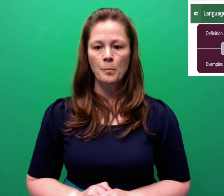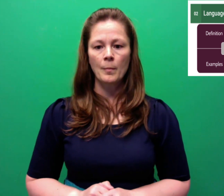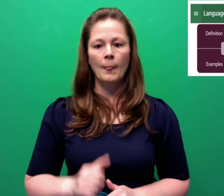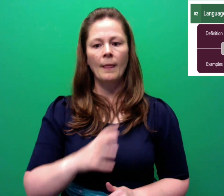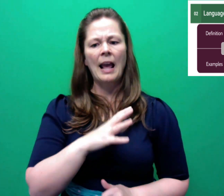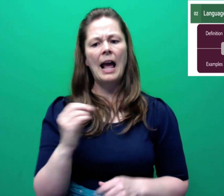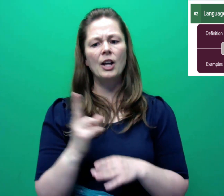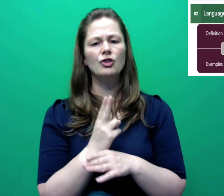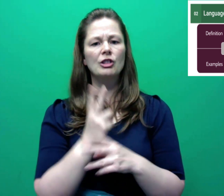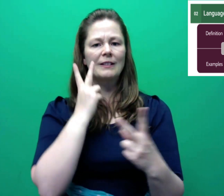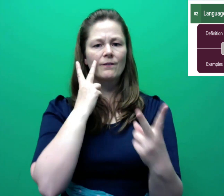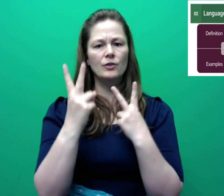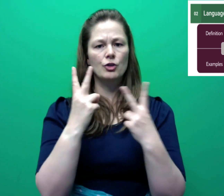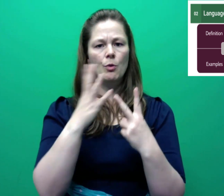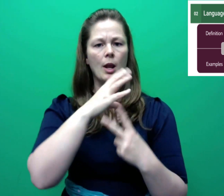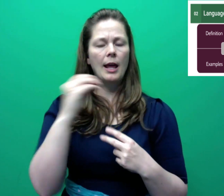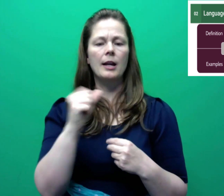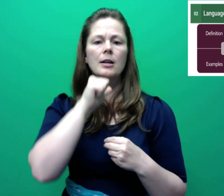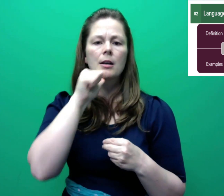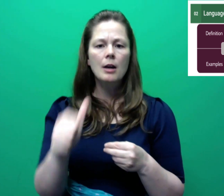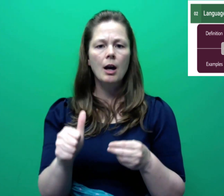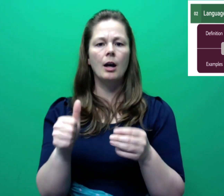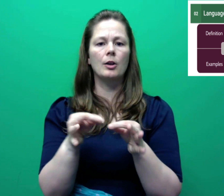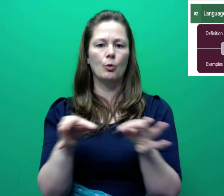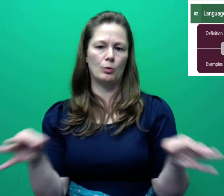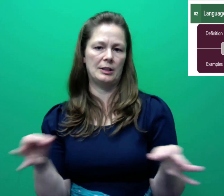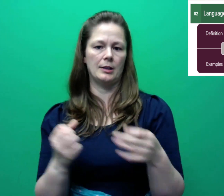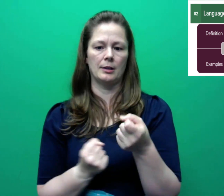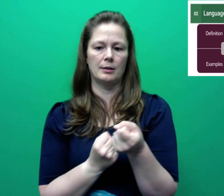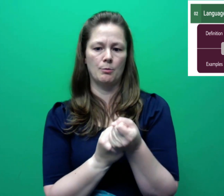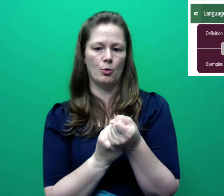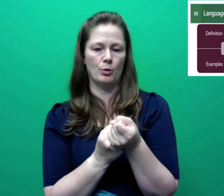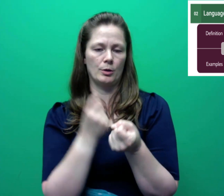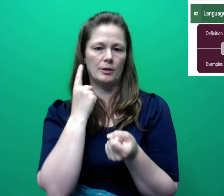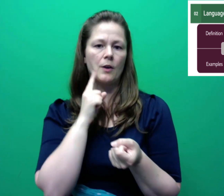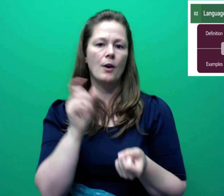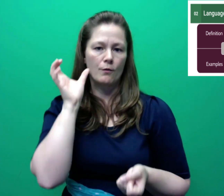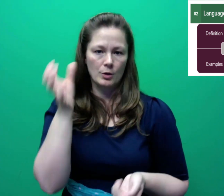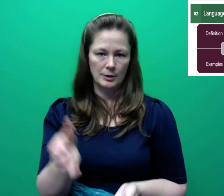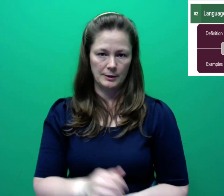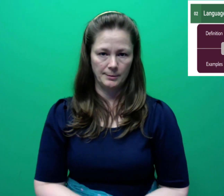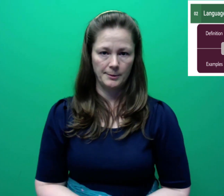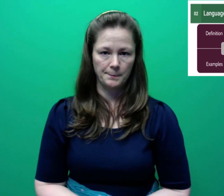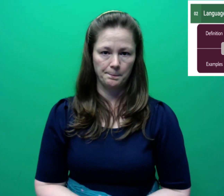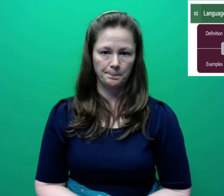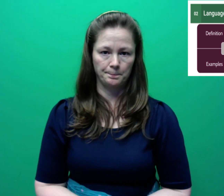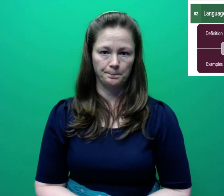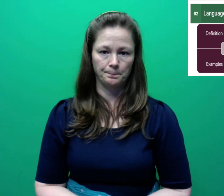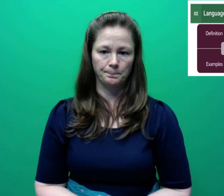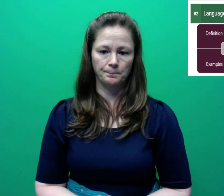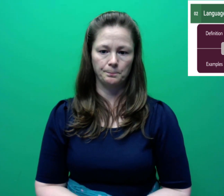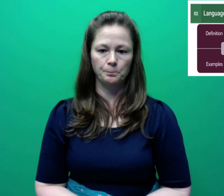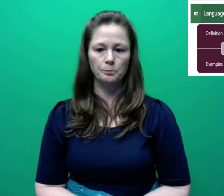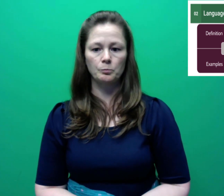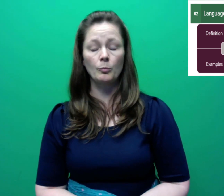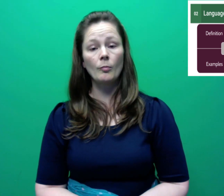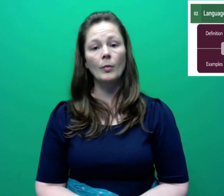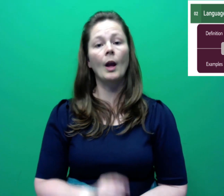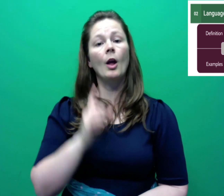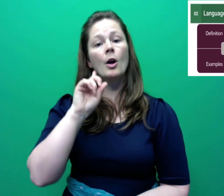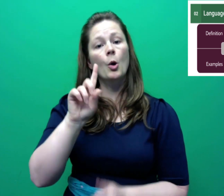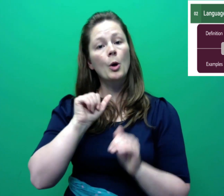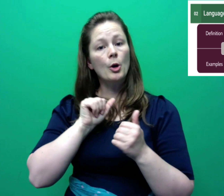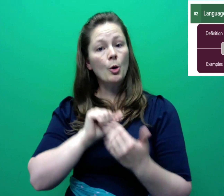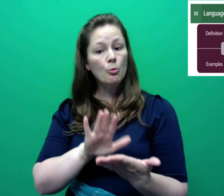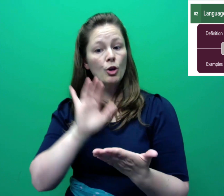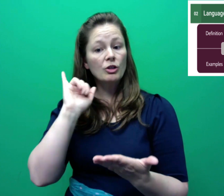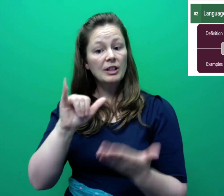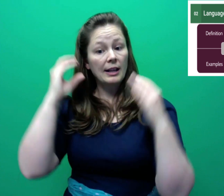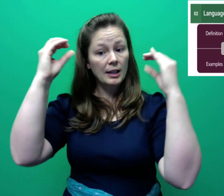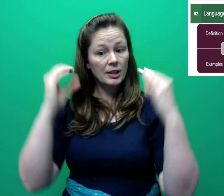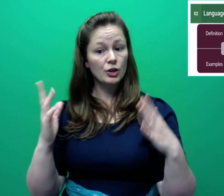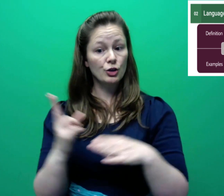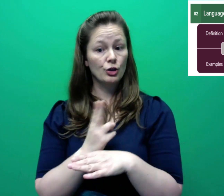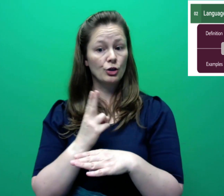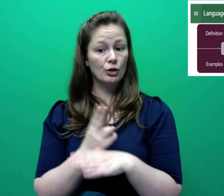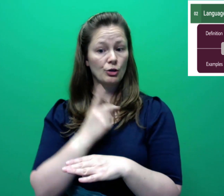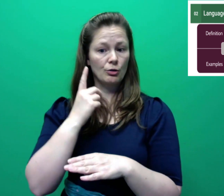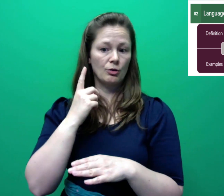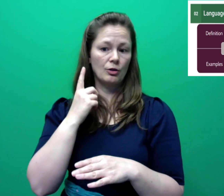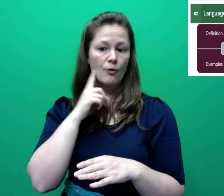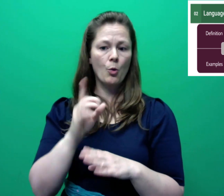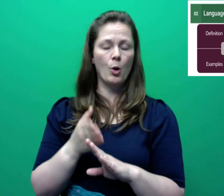and using visual and non linguistic supports for concepts. One approach that